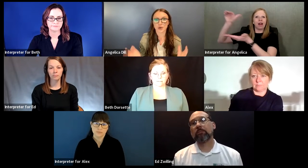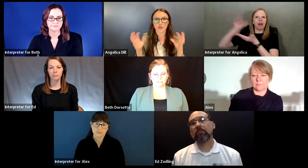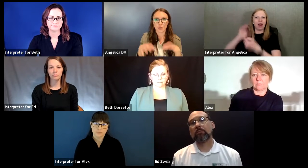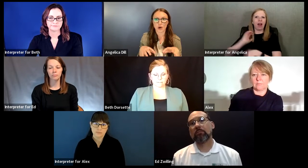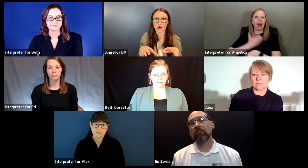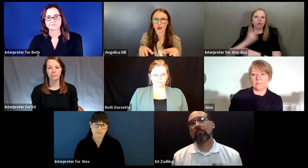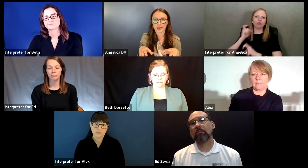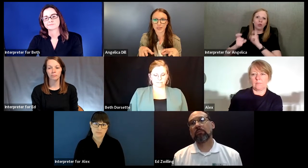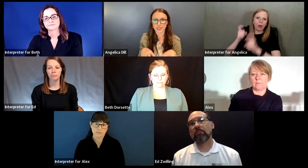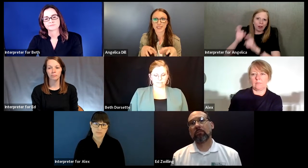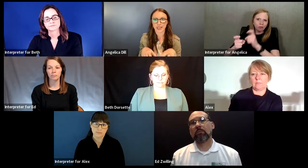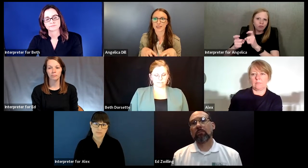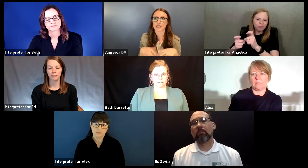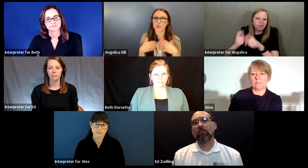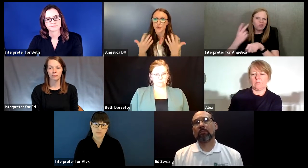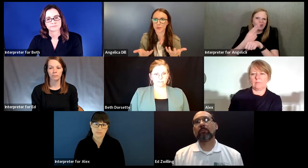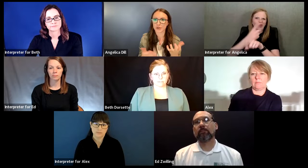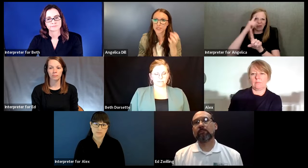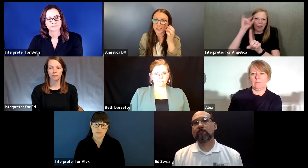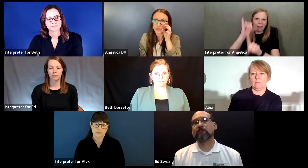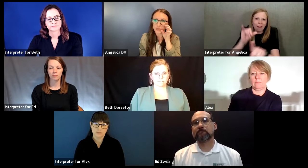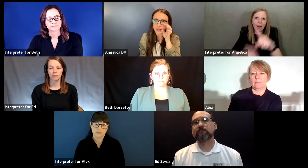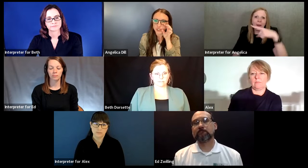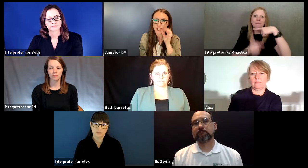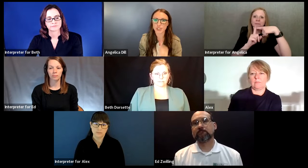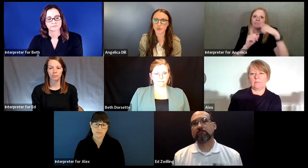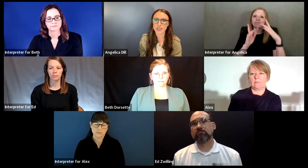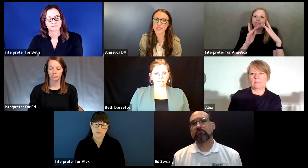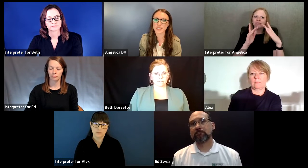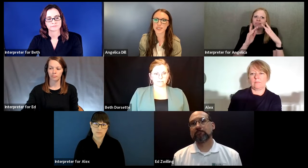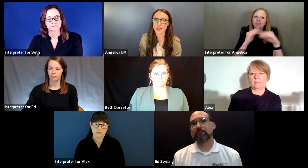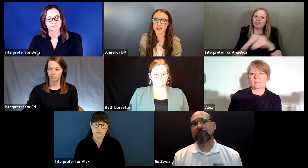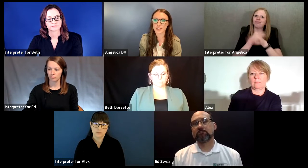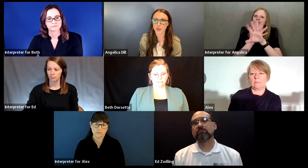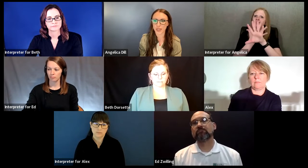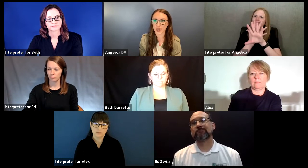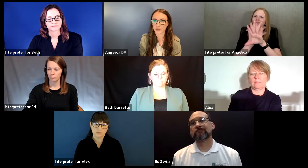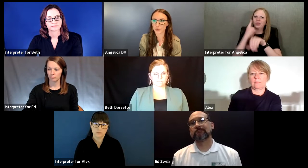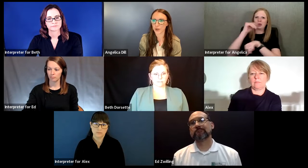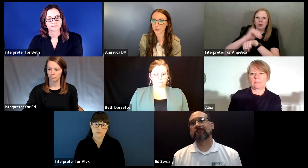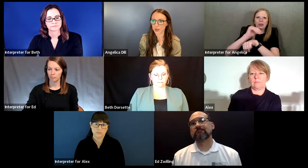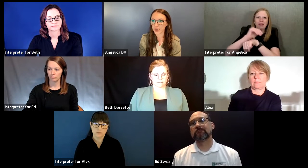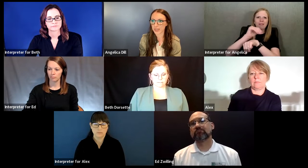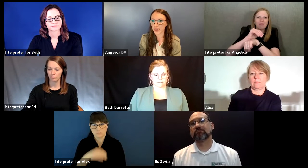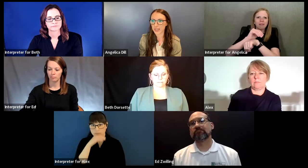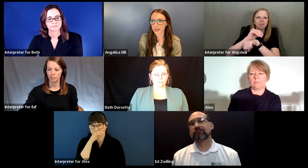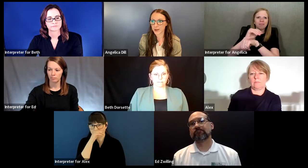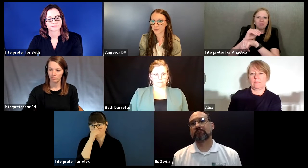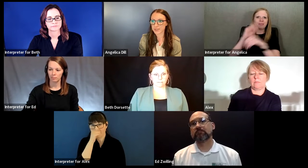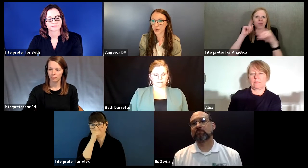also for evenings like this where we're producing some educational pieces so we can connect with our community.